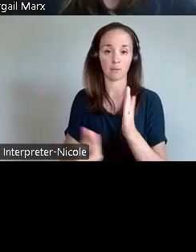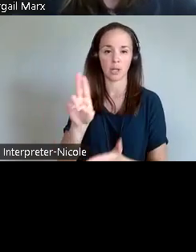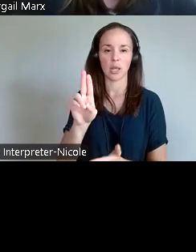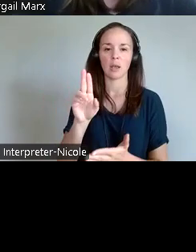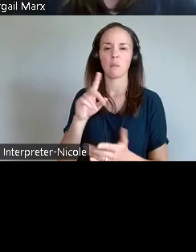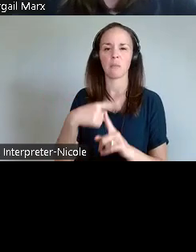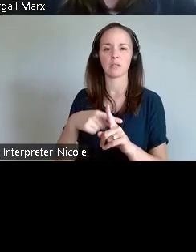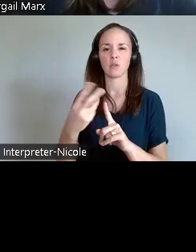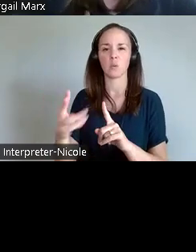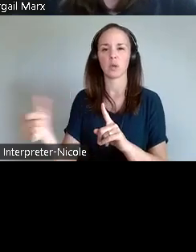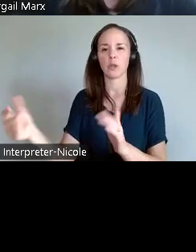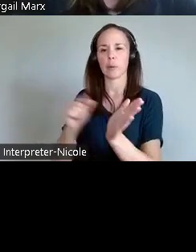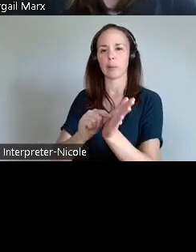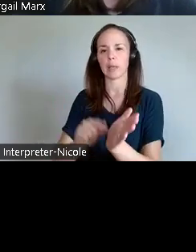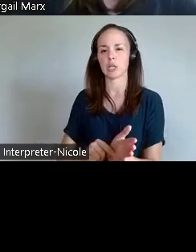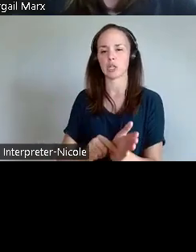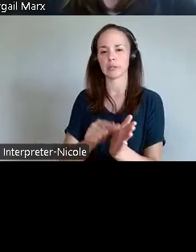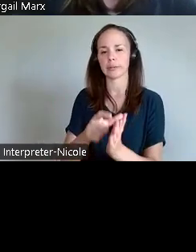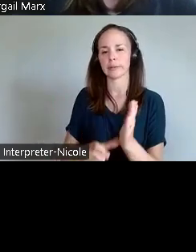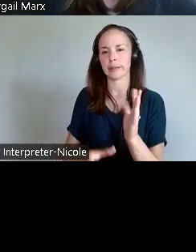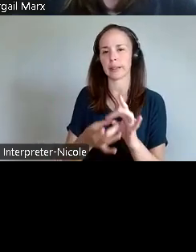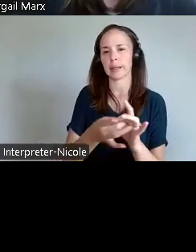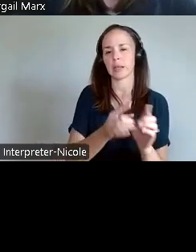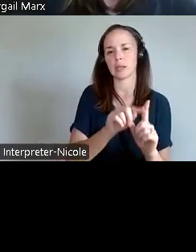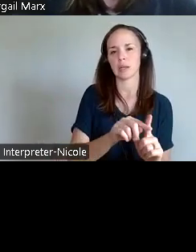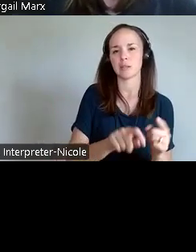that if you're -- and I think -- a lot of these relate to school specifically, but a lot of the